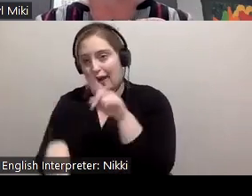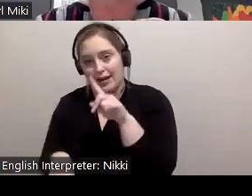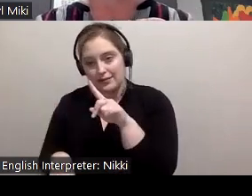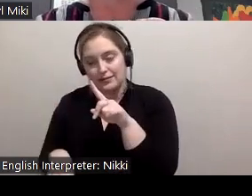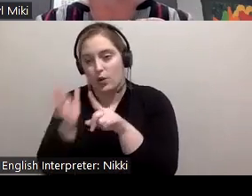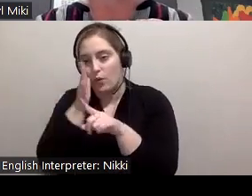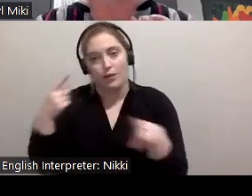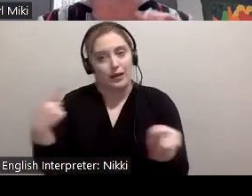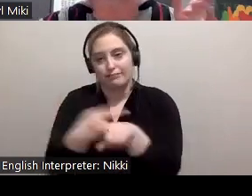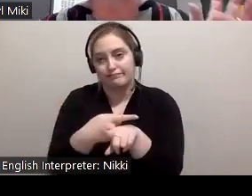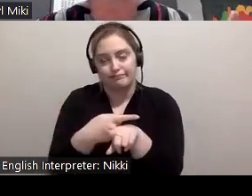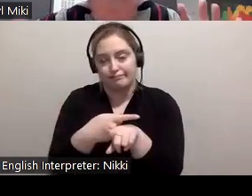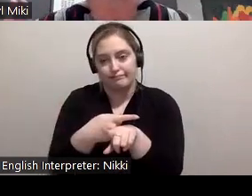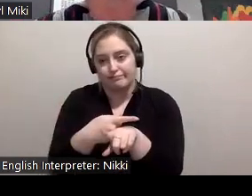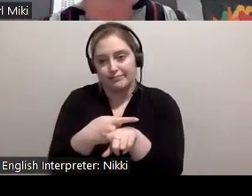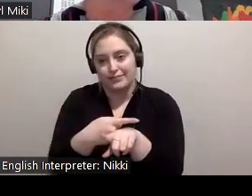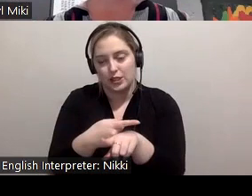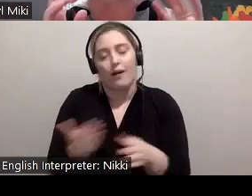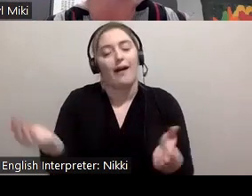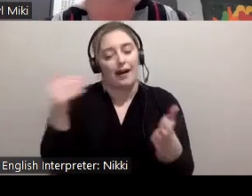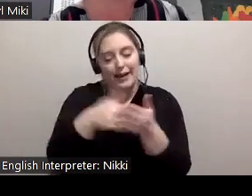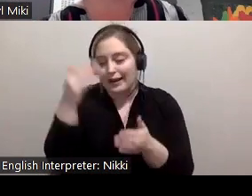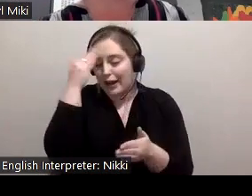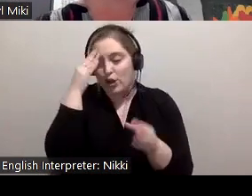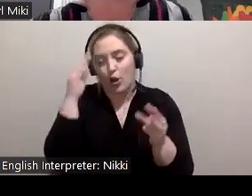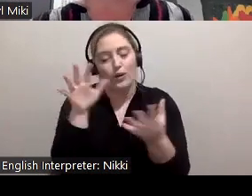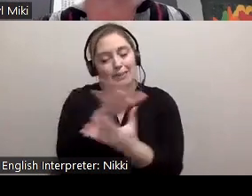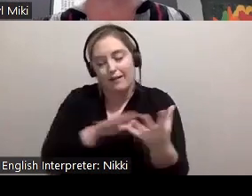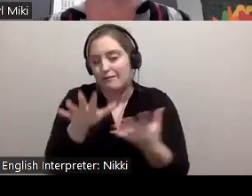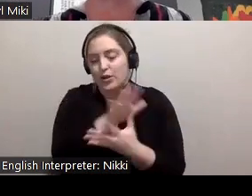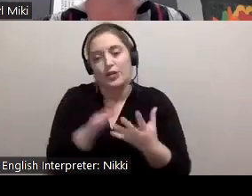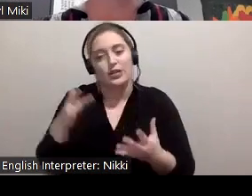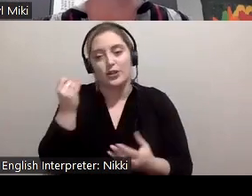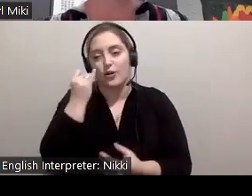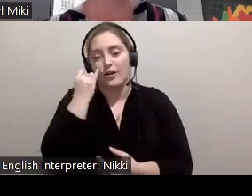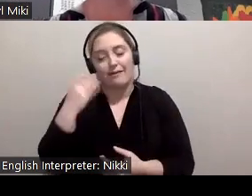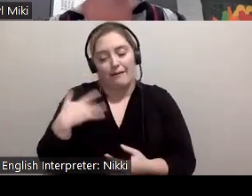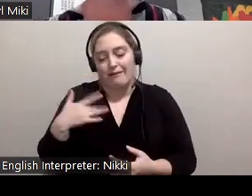activities. So again I know it can be a little confusing but please do reach out and give us a shout if you have some